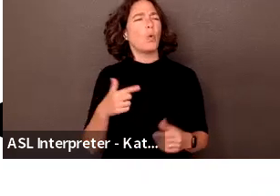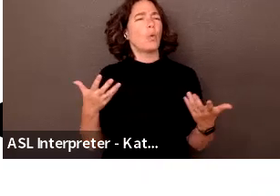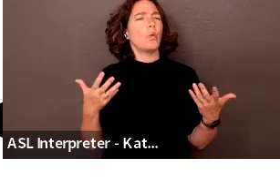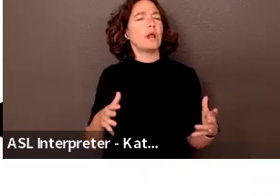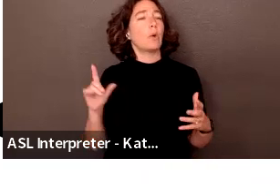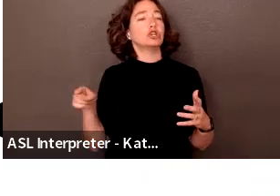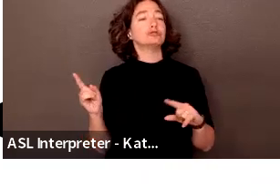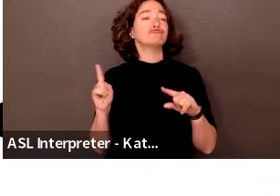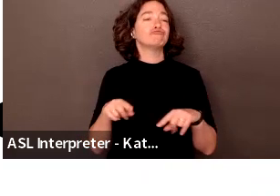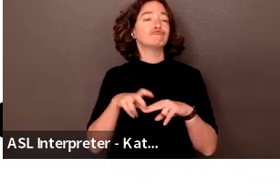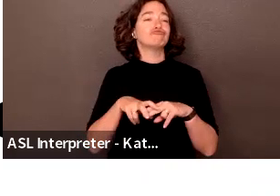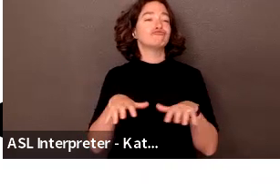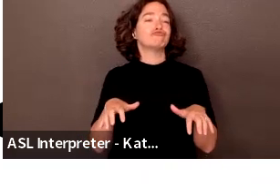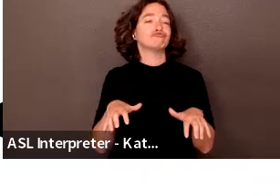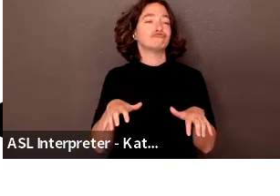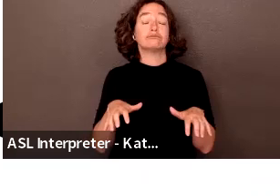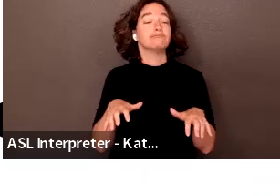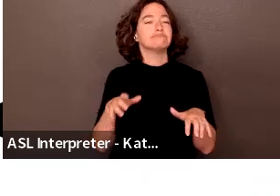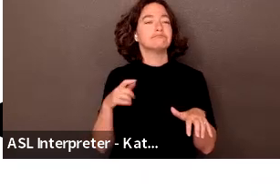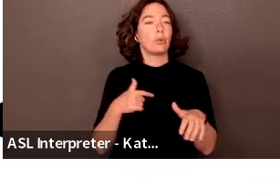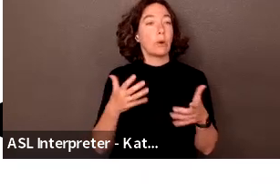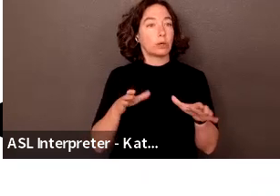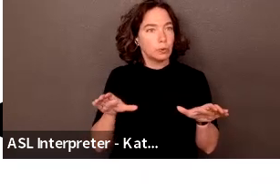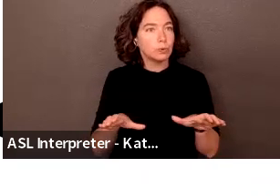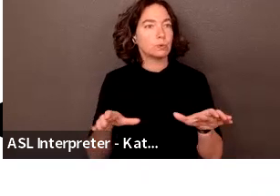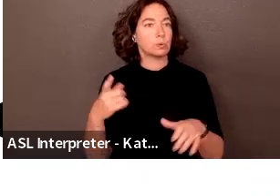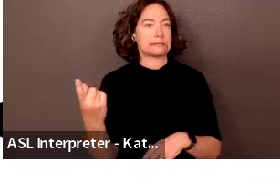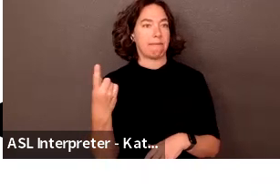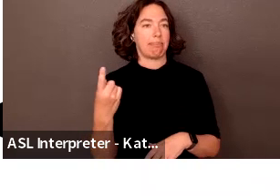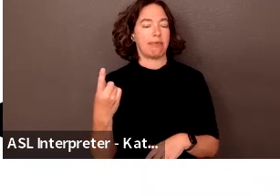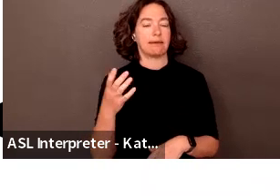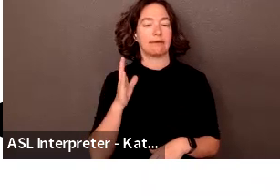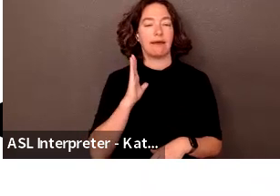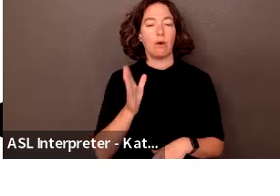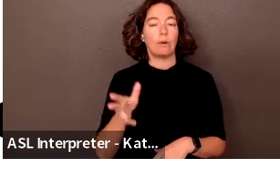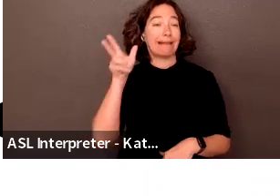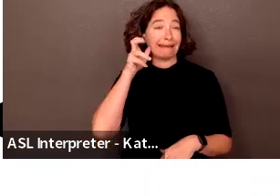not transposing letters. All right. Also in your packets, and online, we do